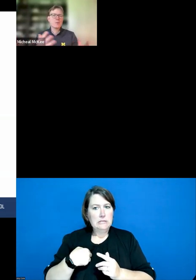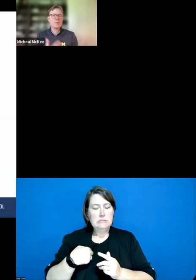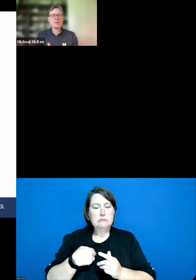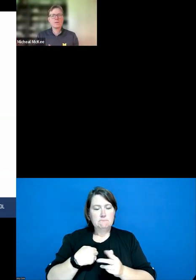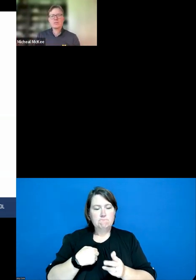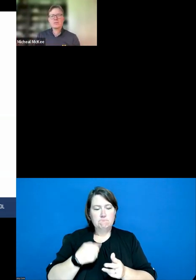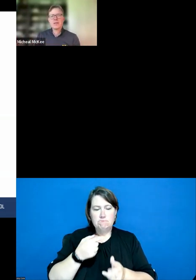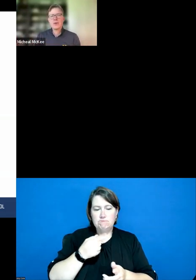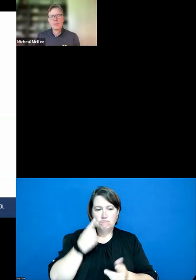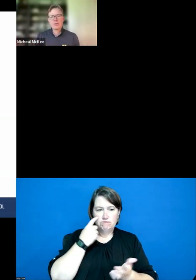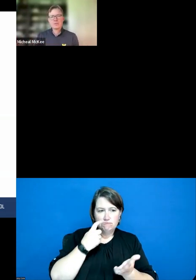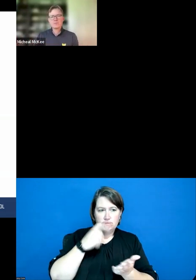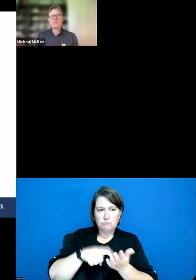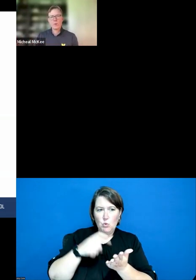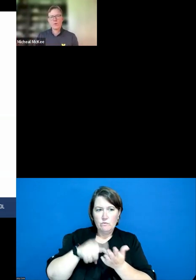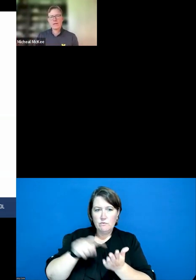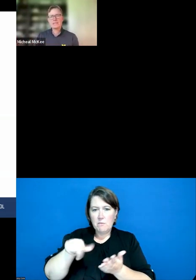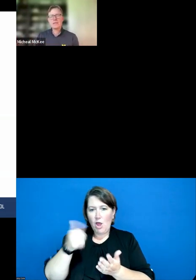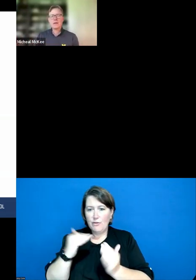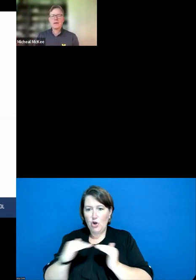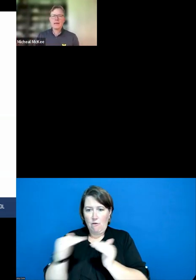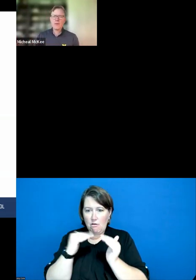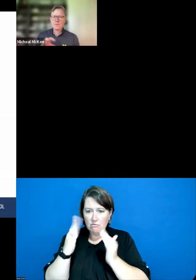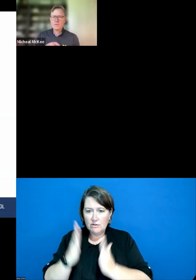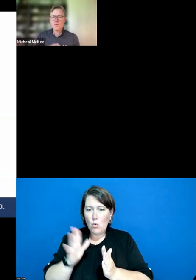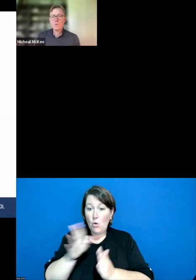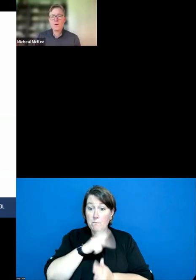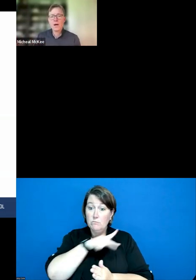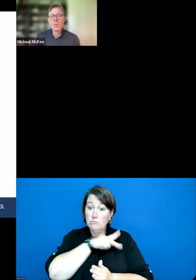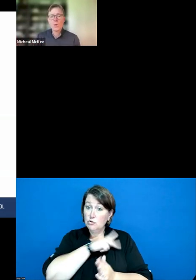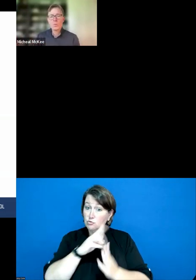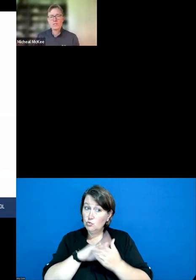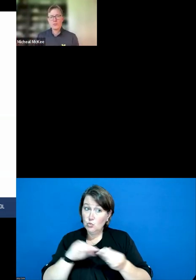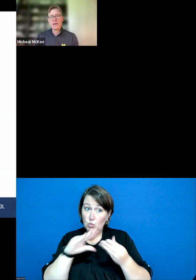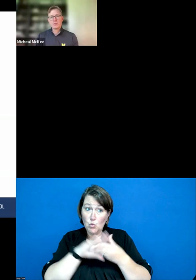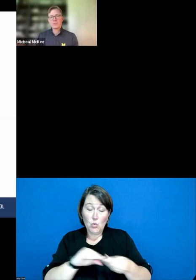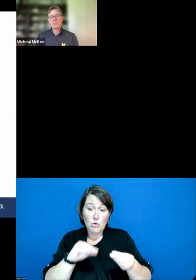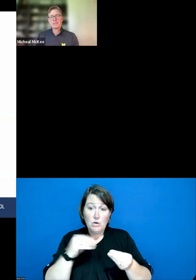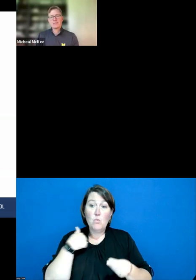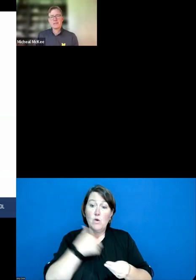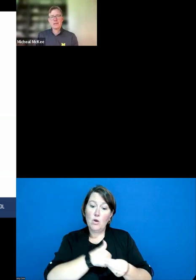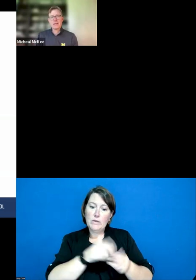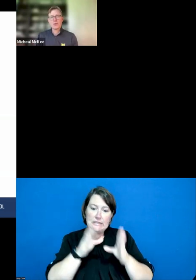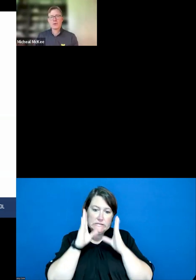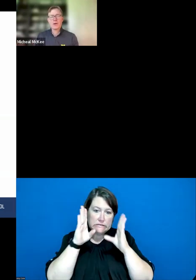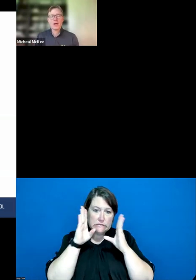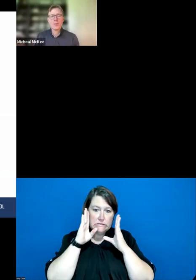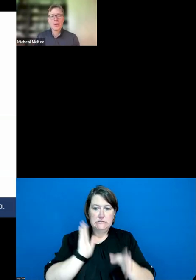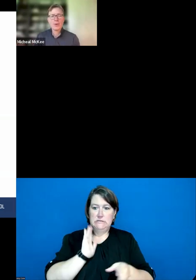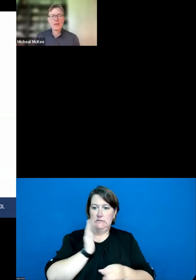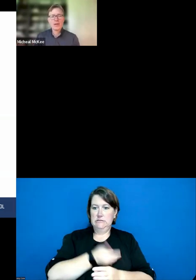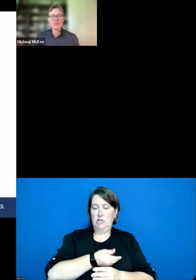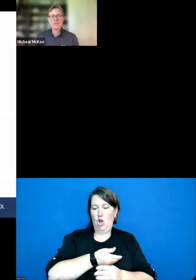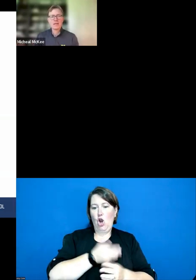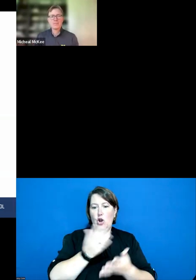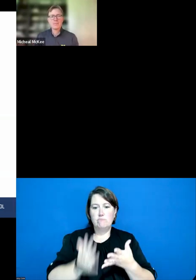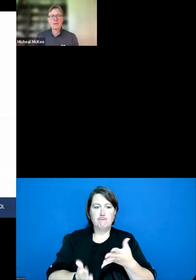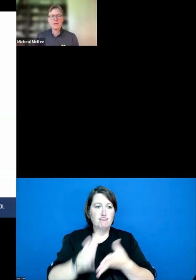or just their personal stories, and also what we try to address in our primary care setting.